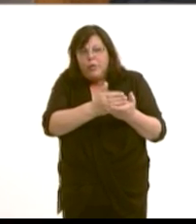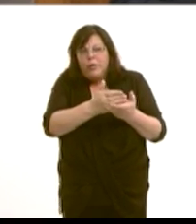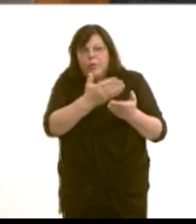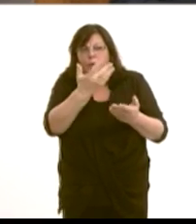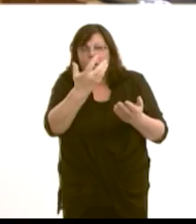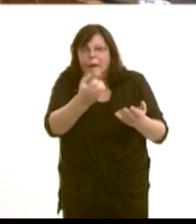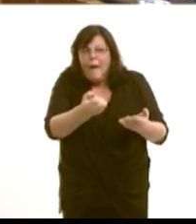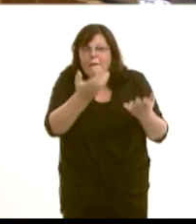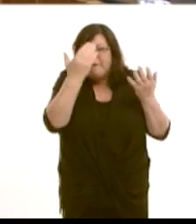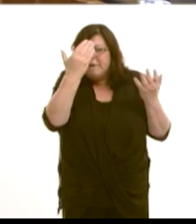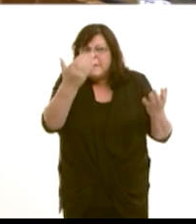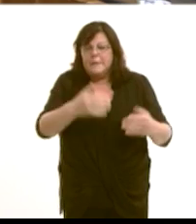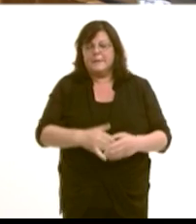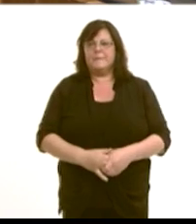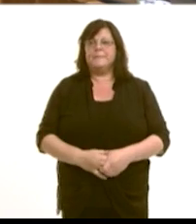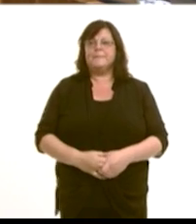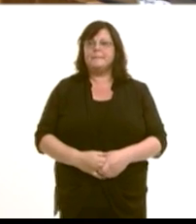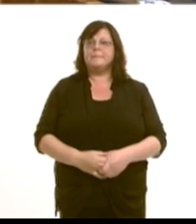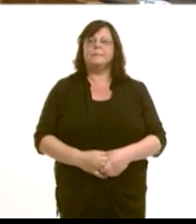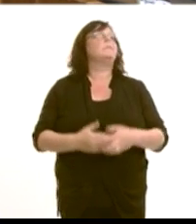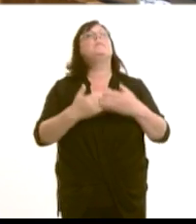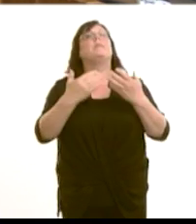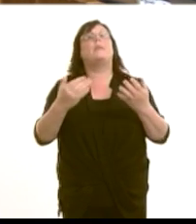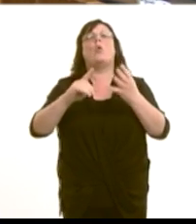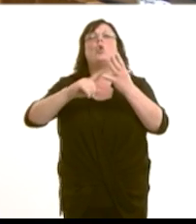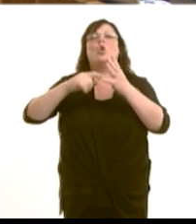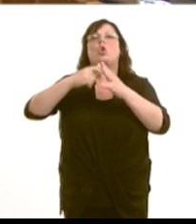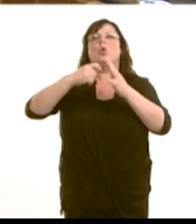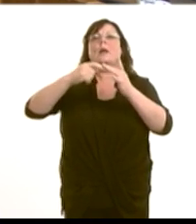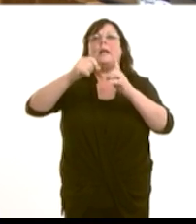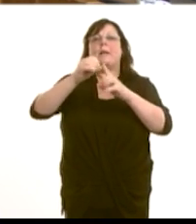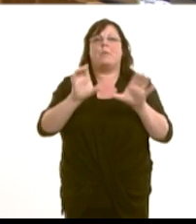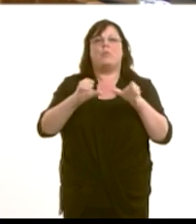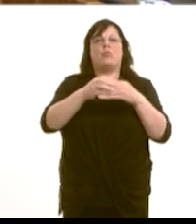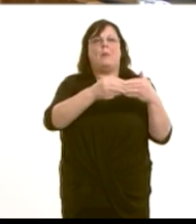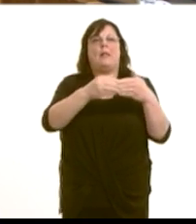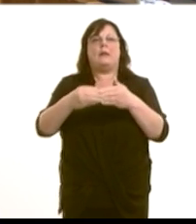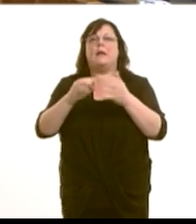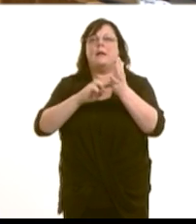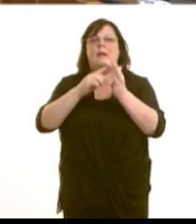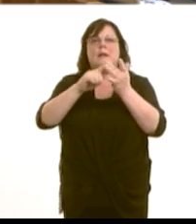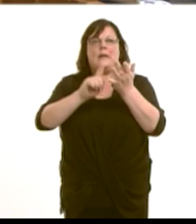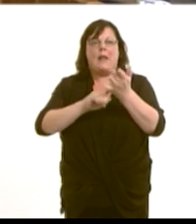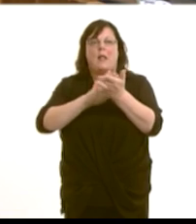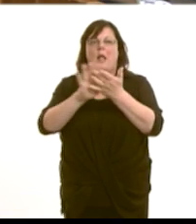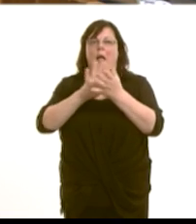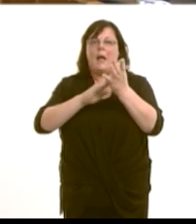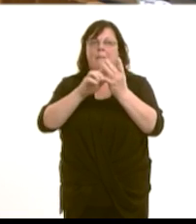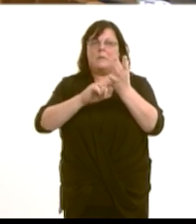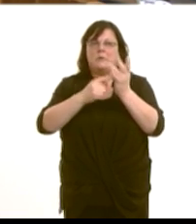Y Llywydd / The Presiding Officer: The leader of the UKIP group, Neil Hamilton. Neil Hamilton: Iím sure the First Minister is aware that there is no question of EU citizens